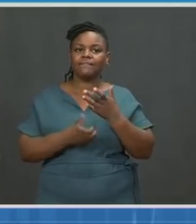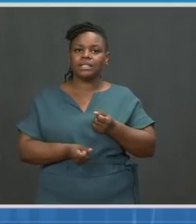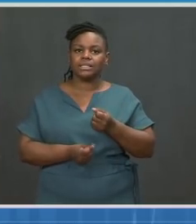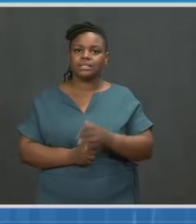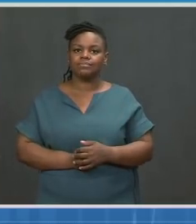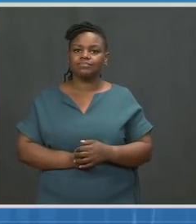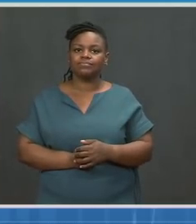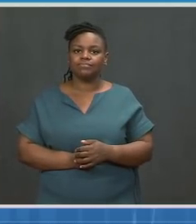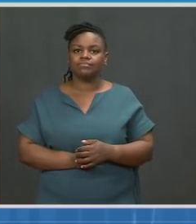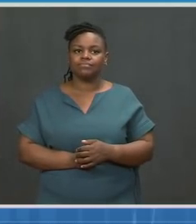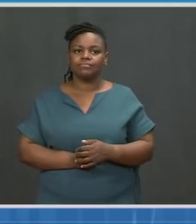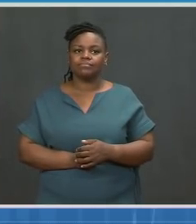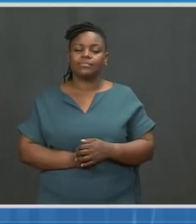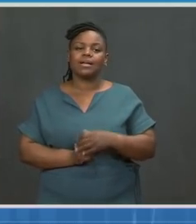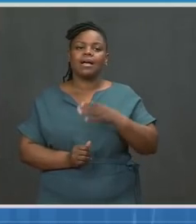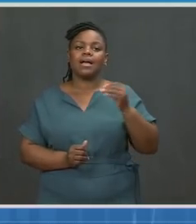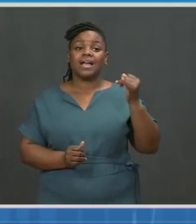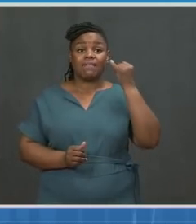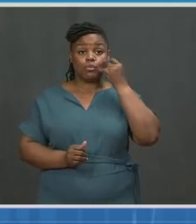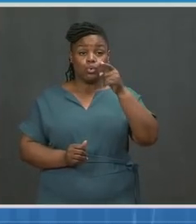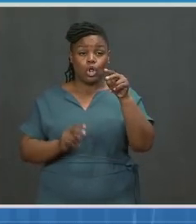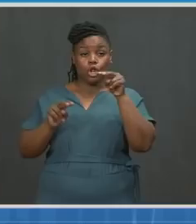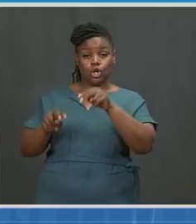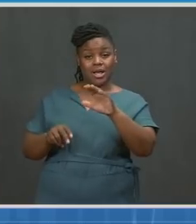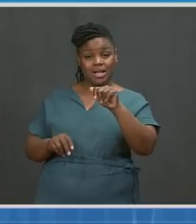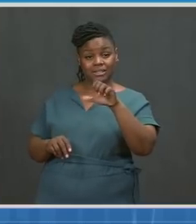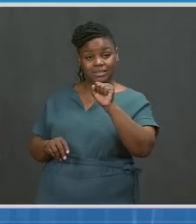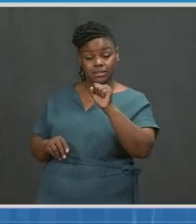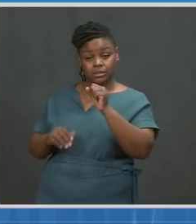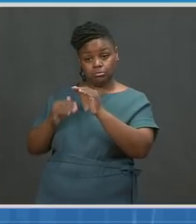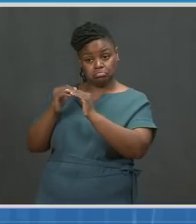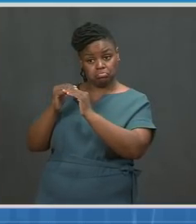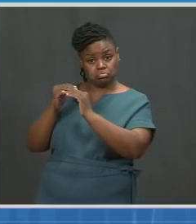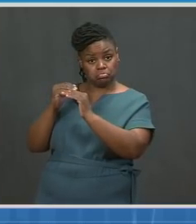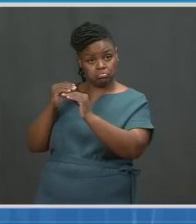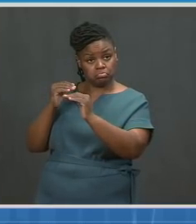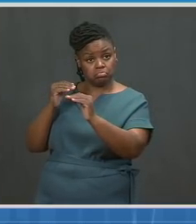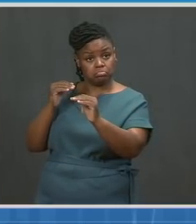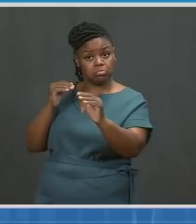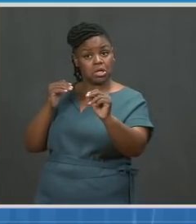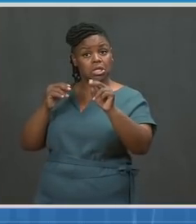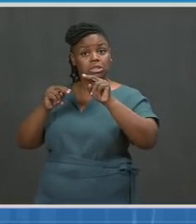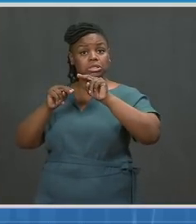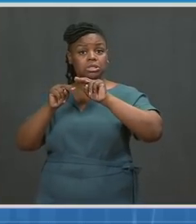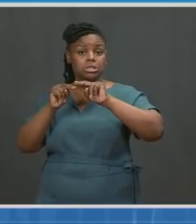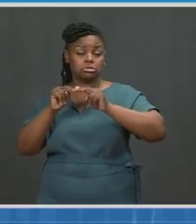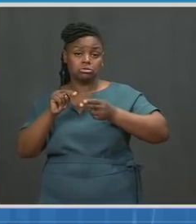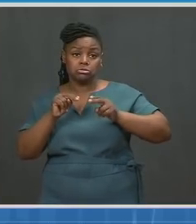the cases that are starting to stabilize, plateau, and come down, as well as Dr. Fauci's slides that demonstrate